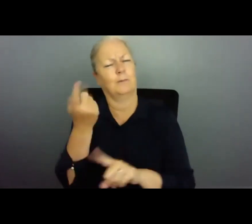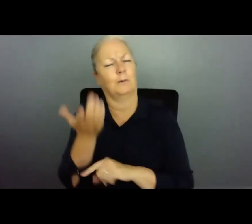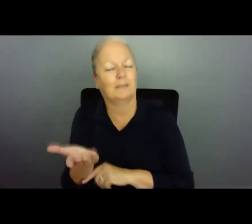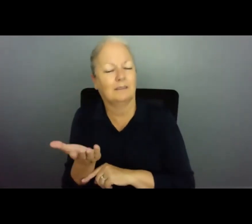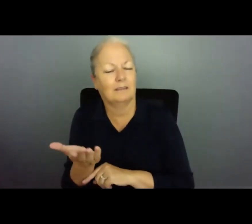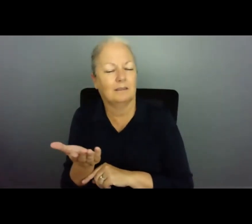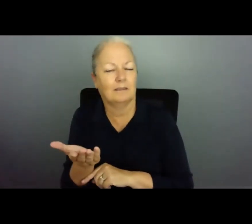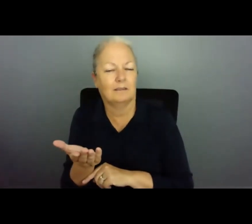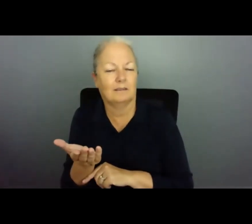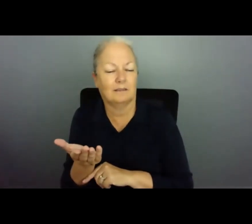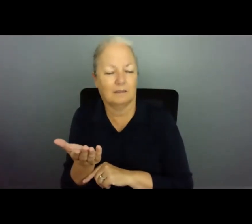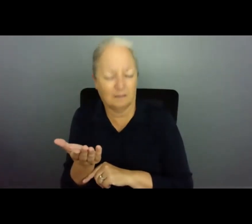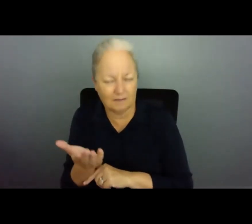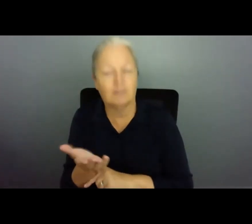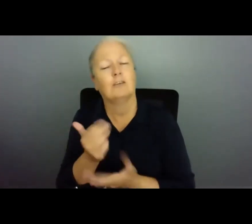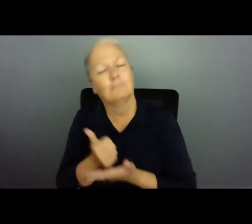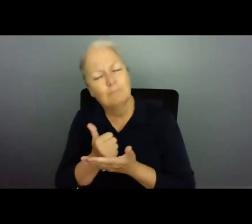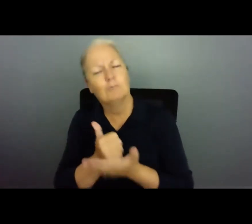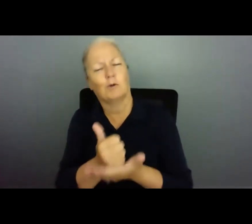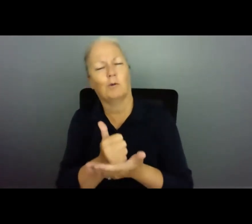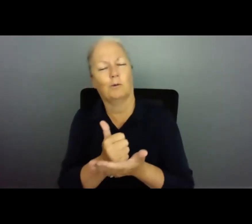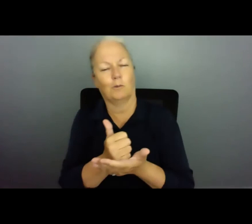to support young people with intellectual disabilities